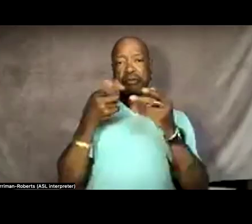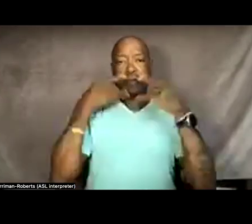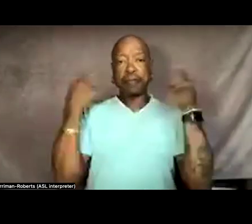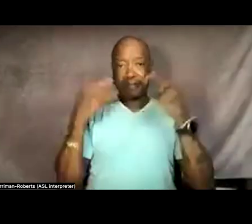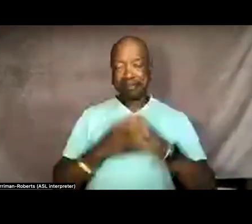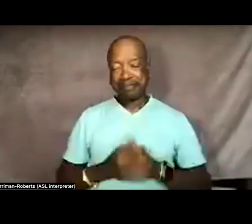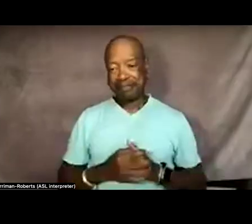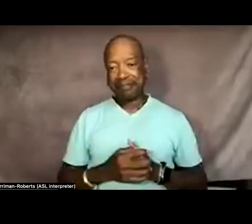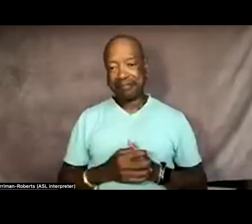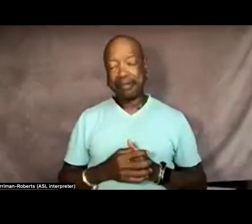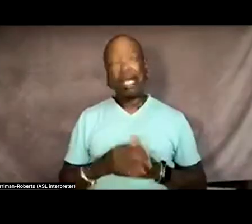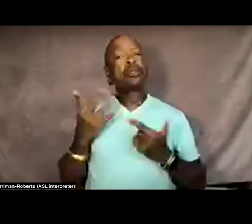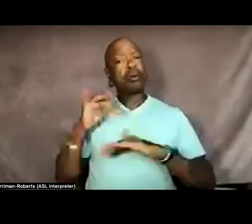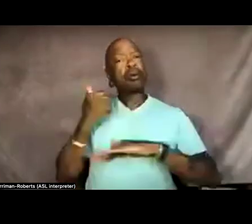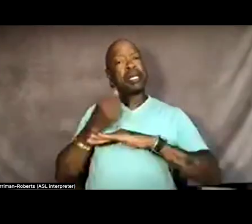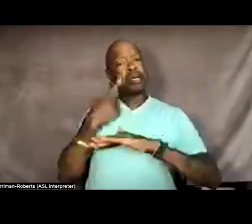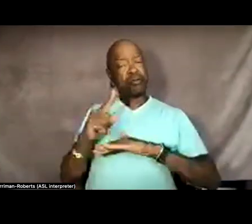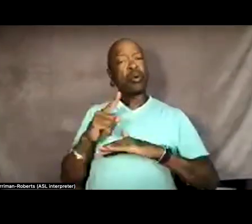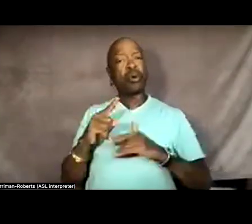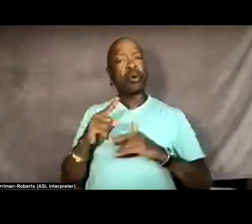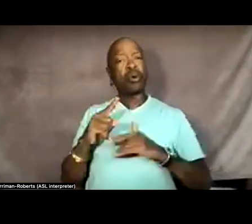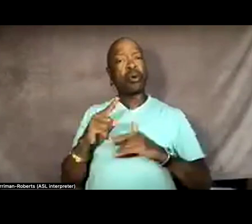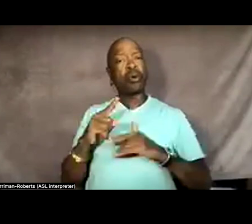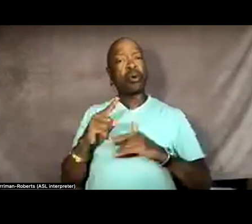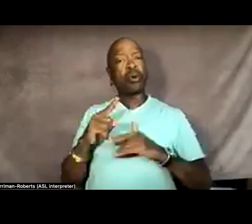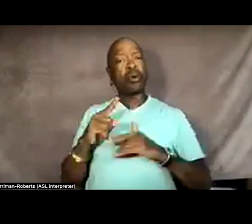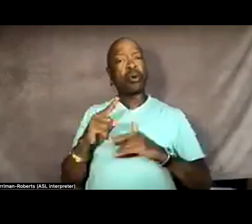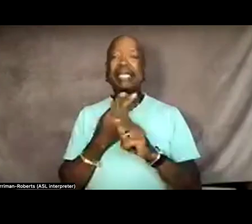staff to mask and reinstating universal masking and though unfortunately the San